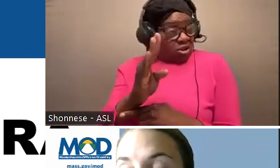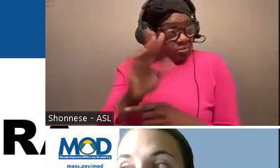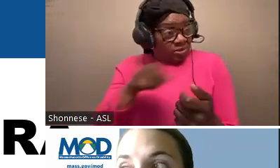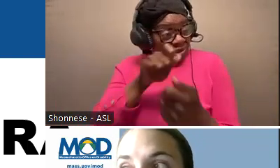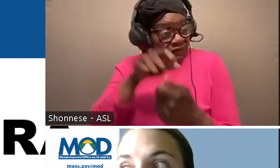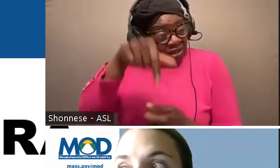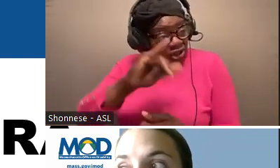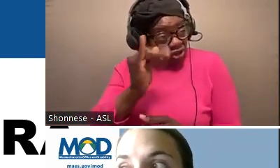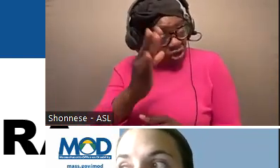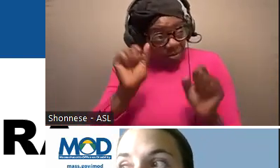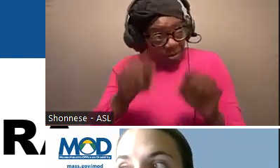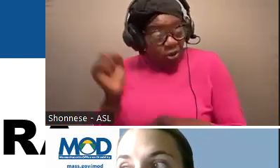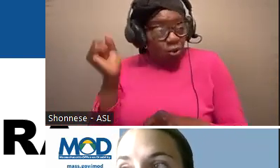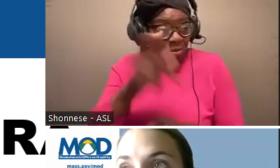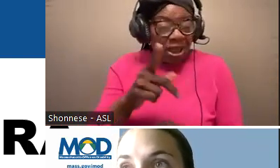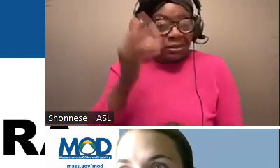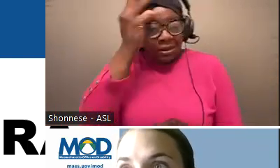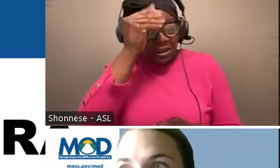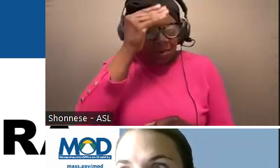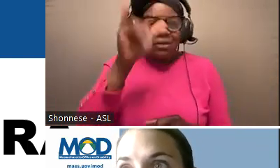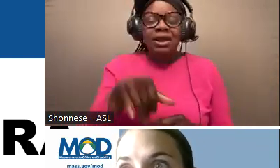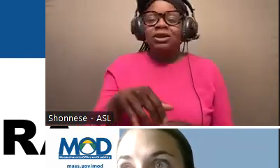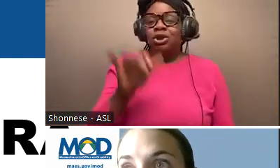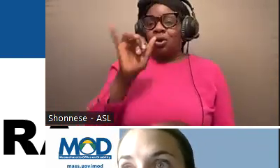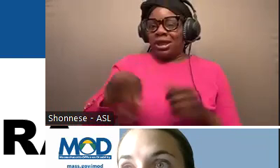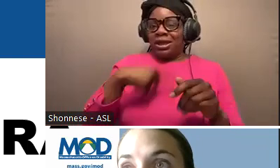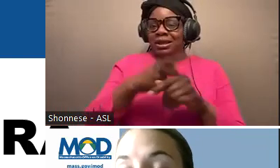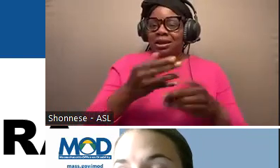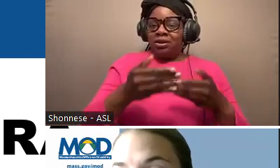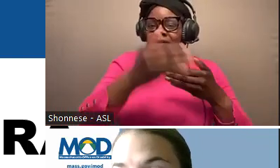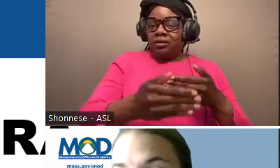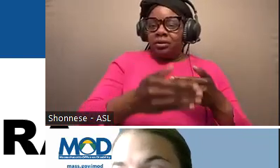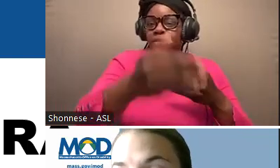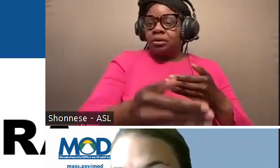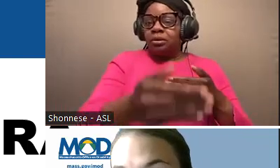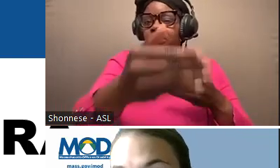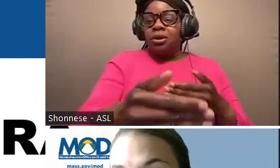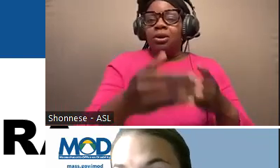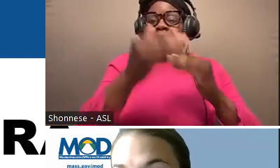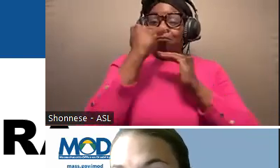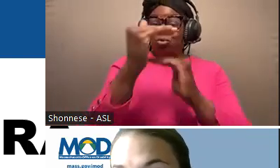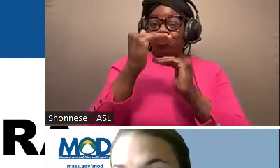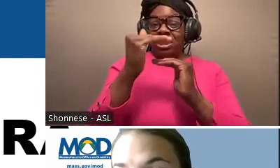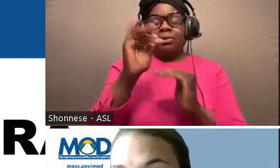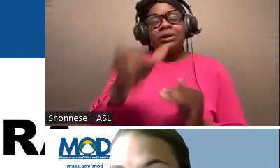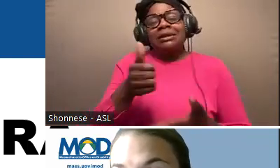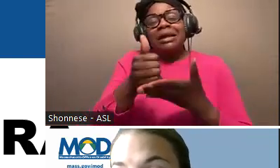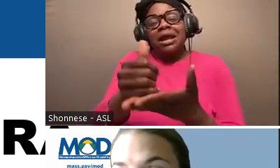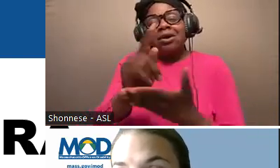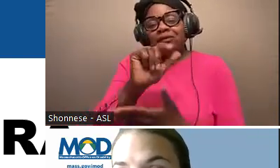So, you know, building in those parameters are a helpful tool for you as the ADA coordinator